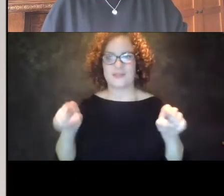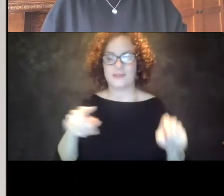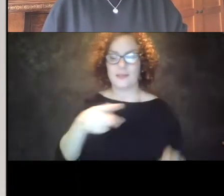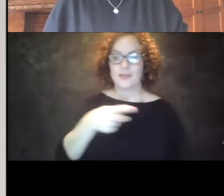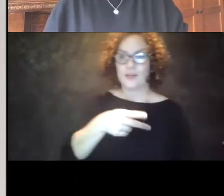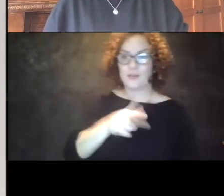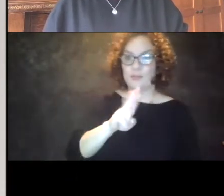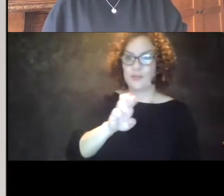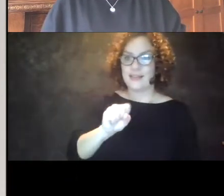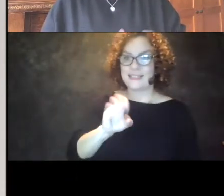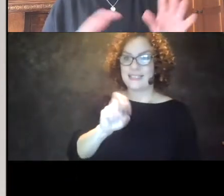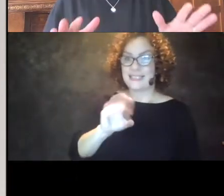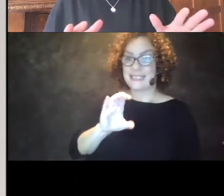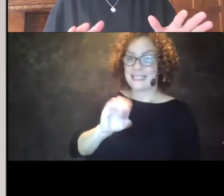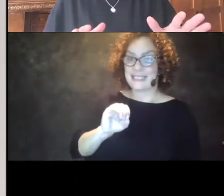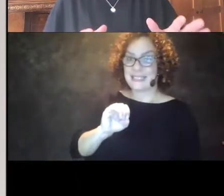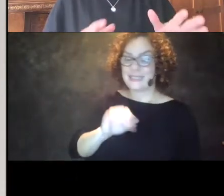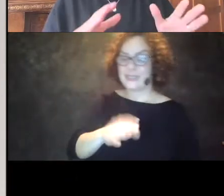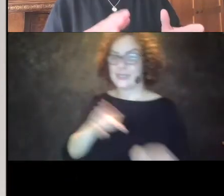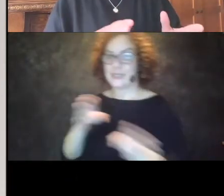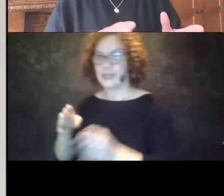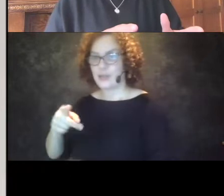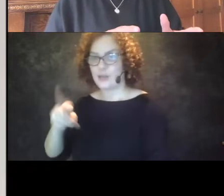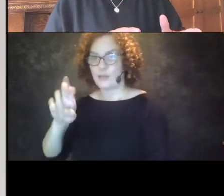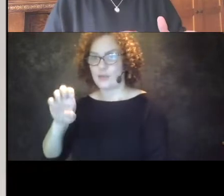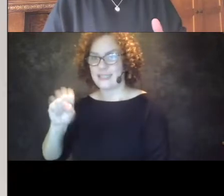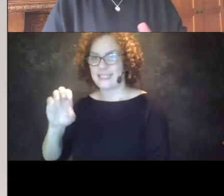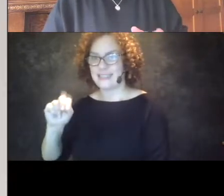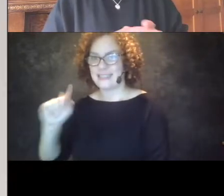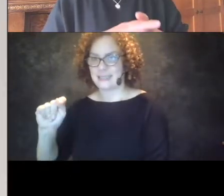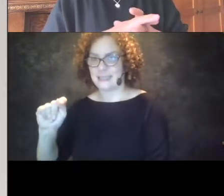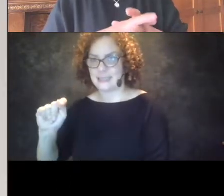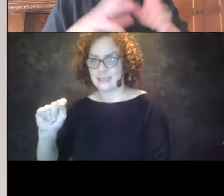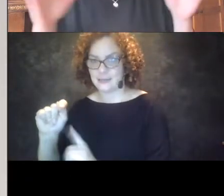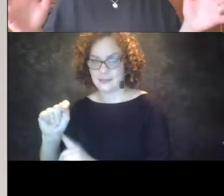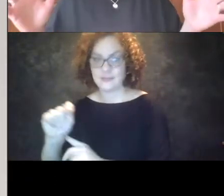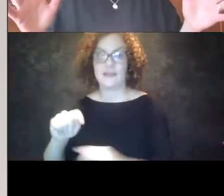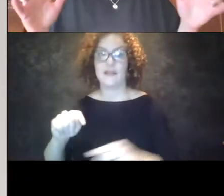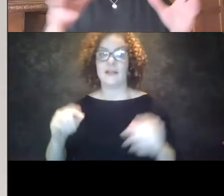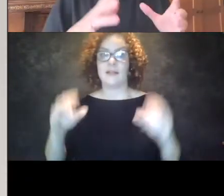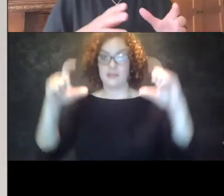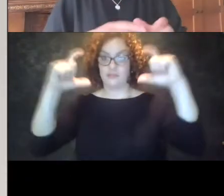You can clearly see the top two with exclusion, where they're just outside of the group, the